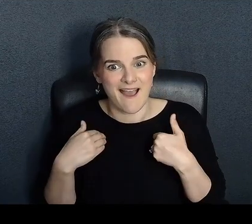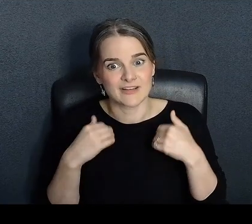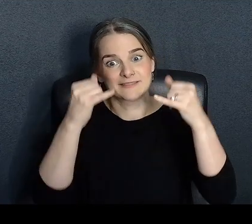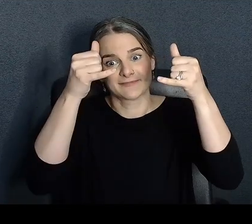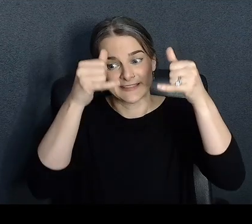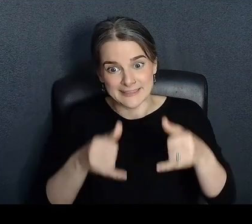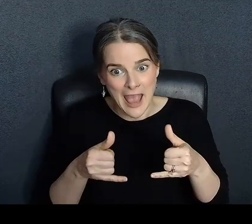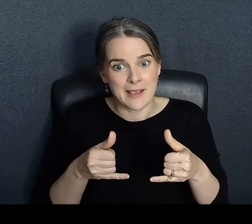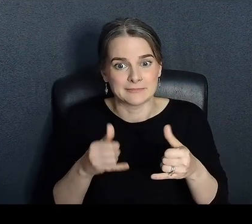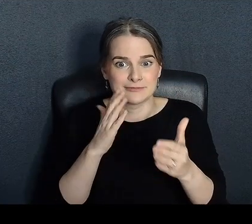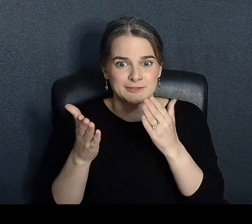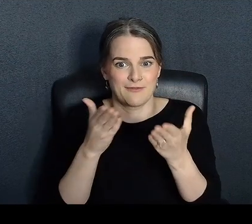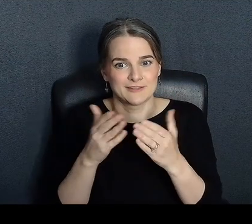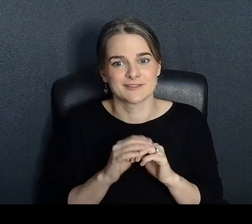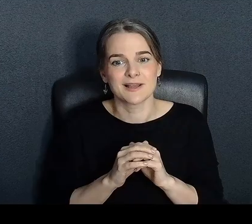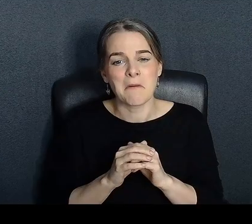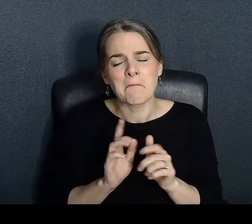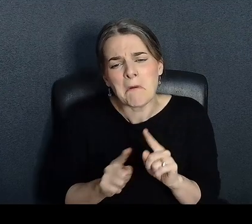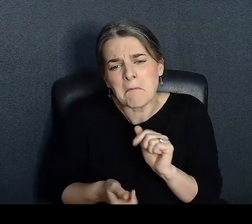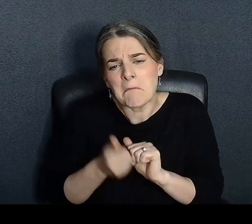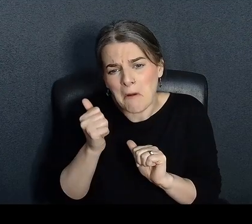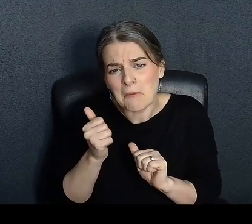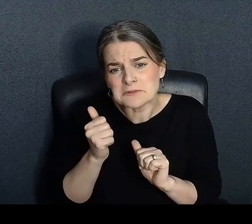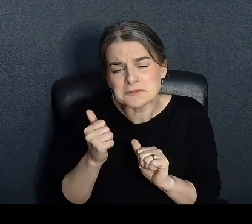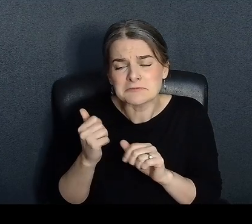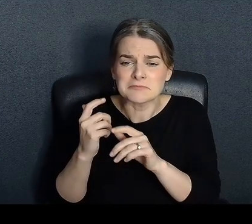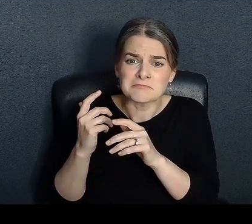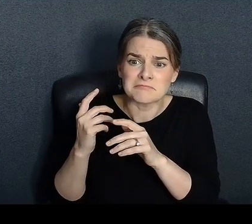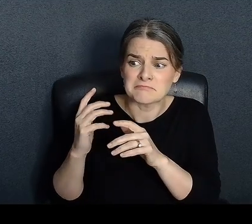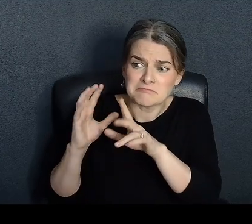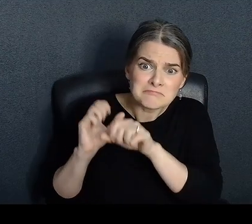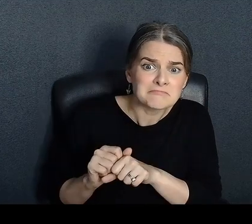like the traditional PTY based TRS's, and that